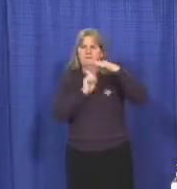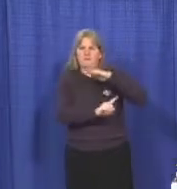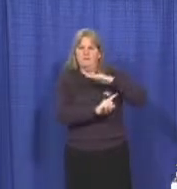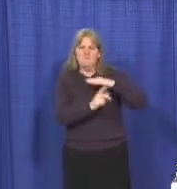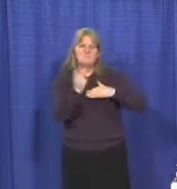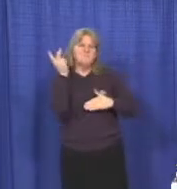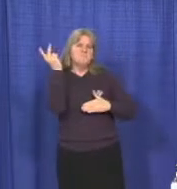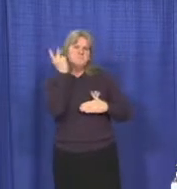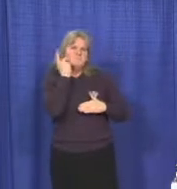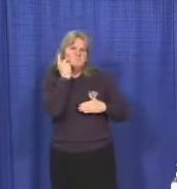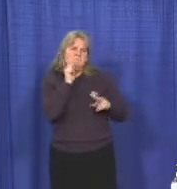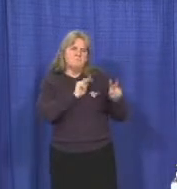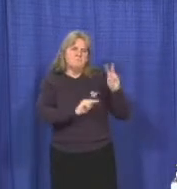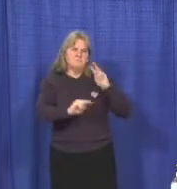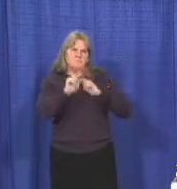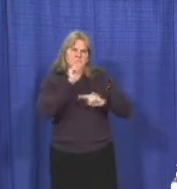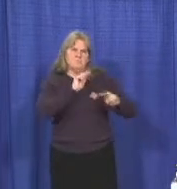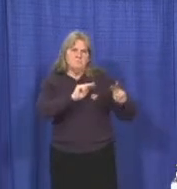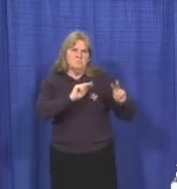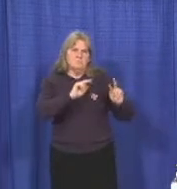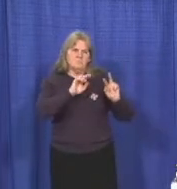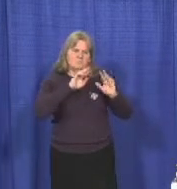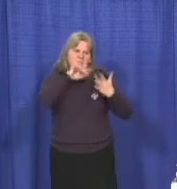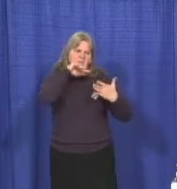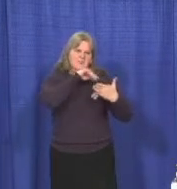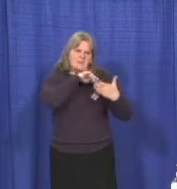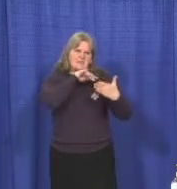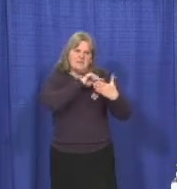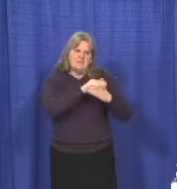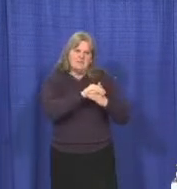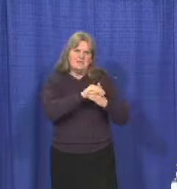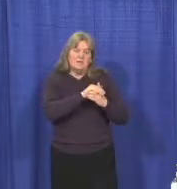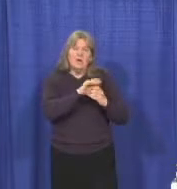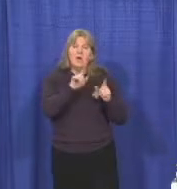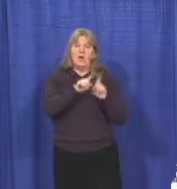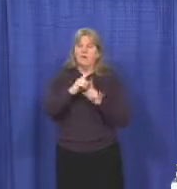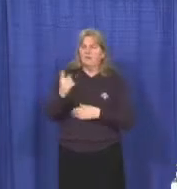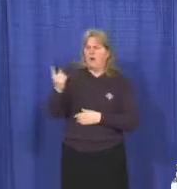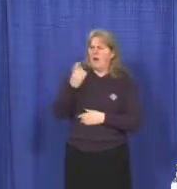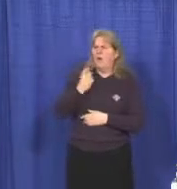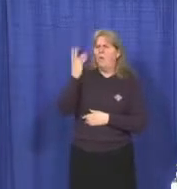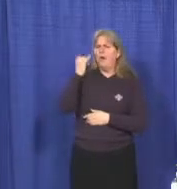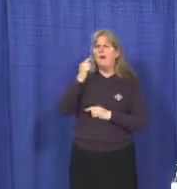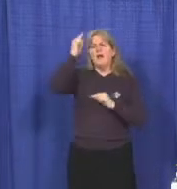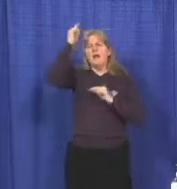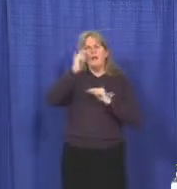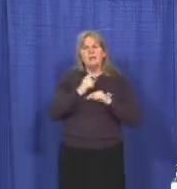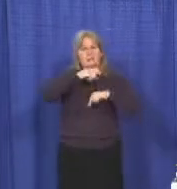requirement. We've also been asked why we can't reduce the self-isolation